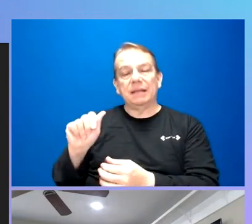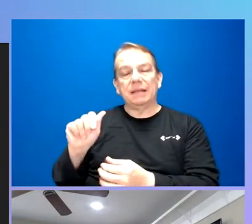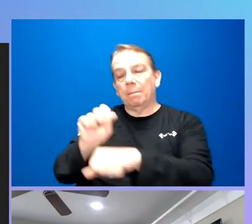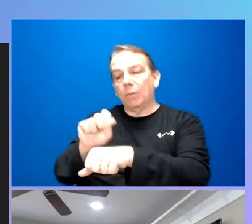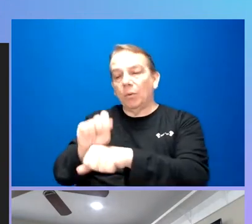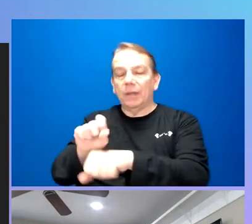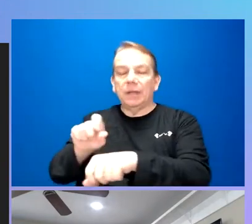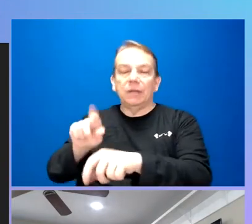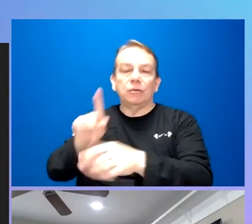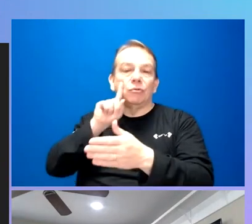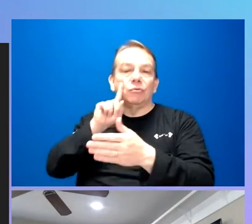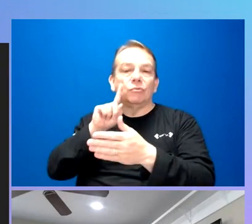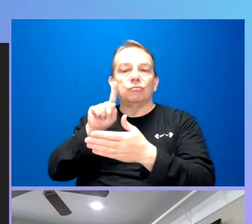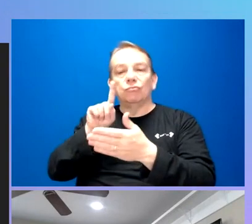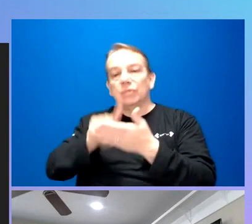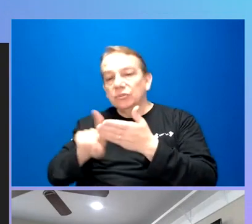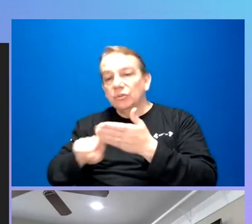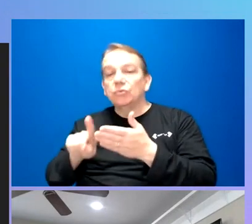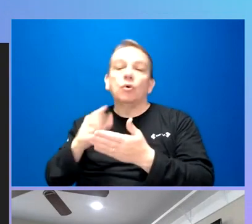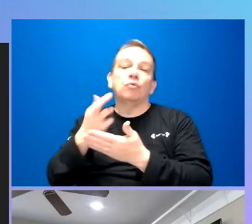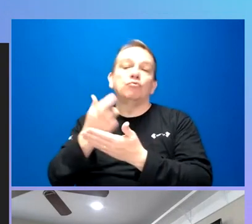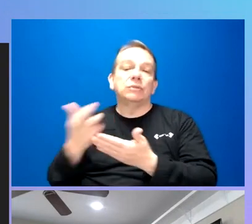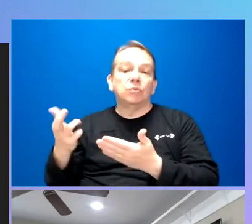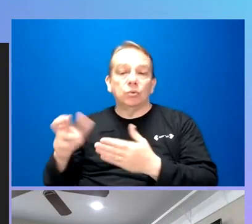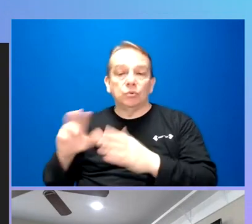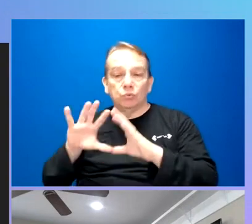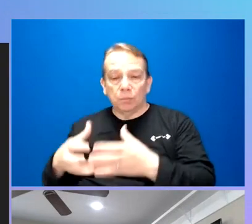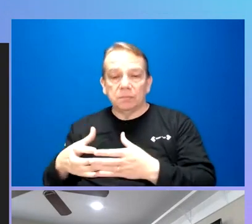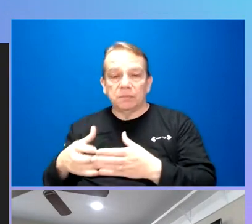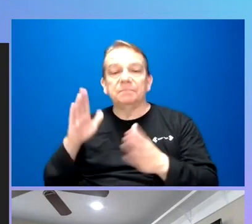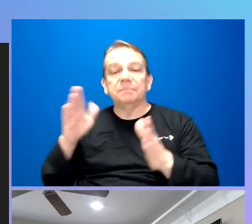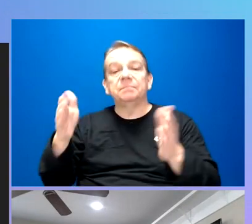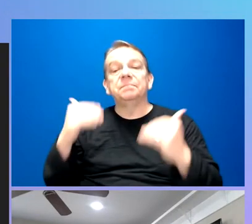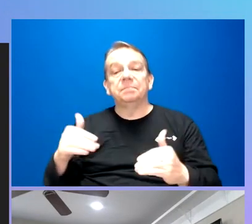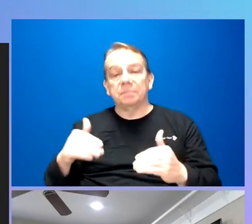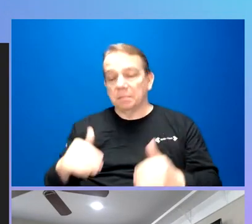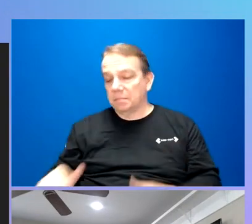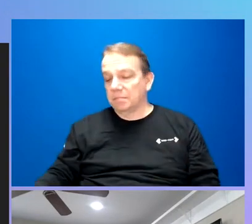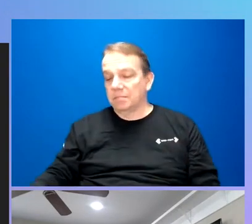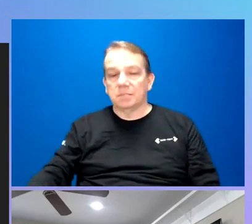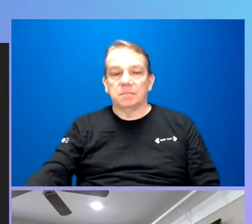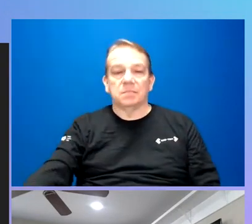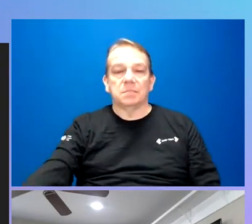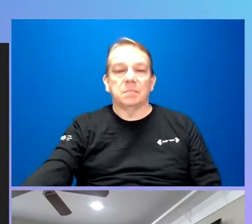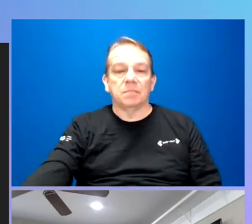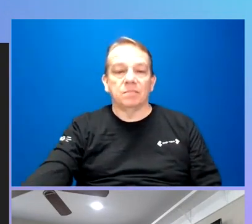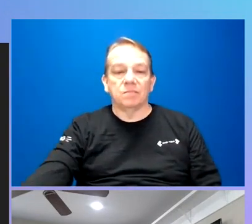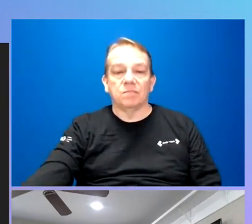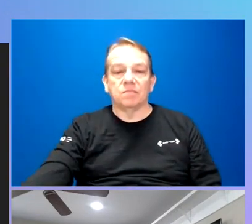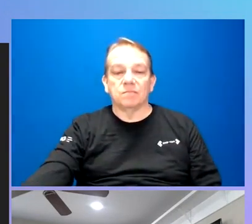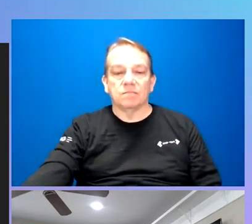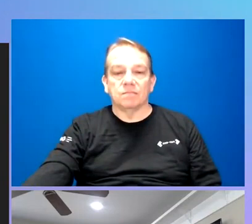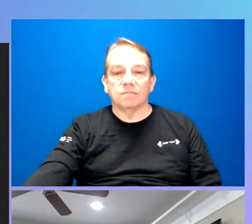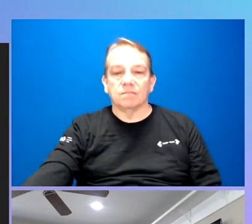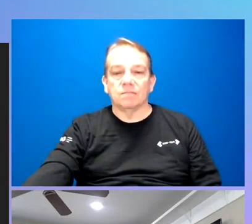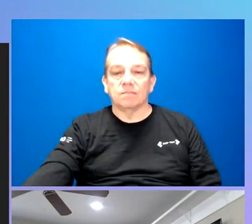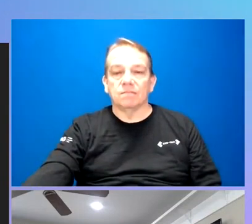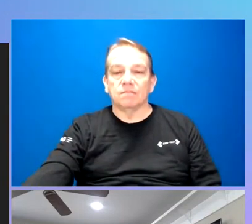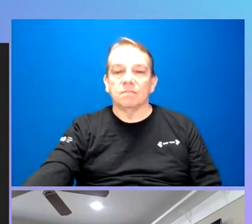forward. So now we're going to talk a little bit about town